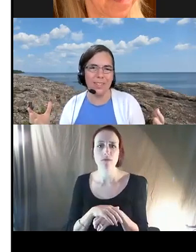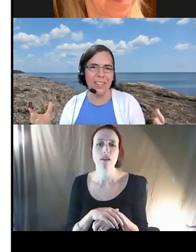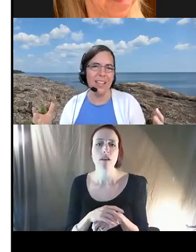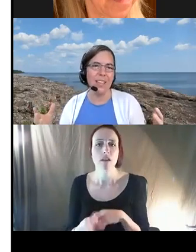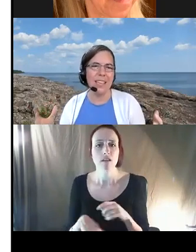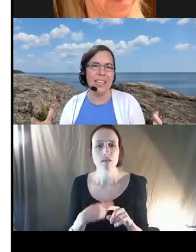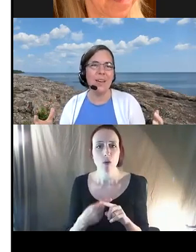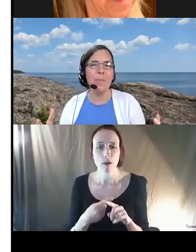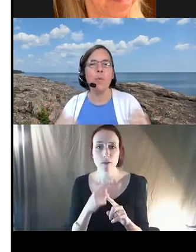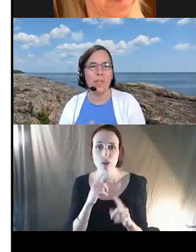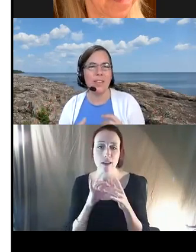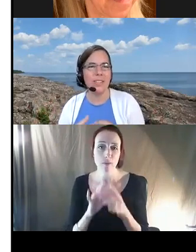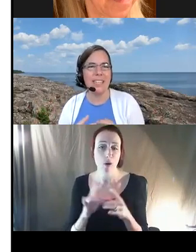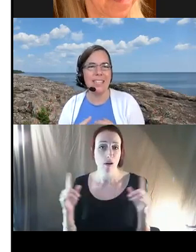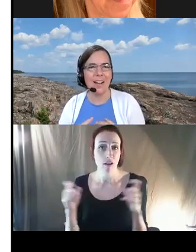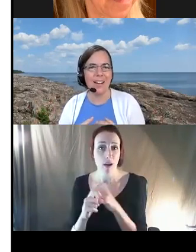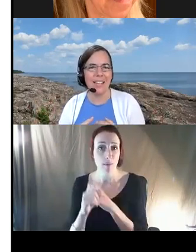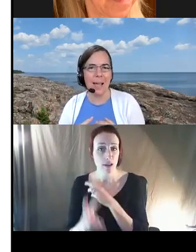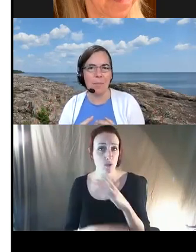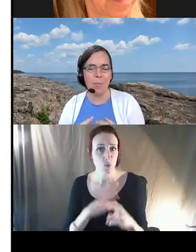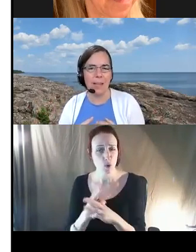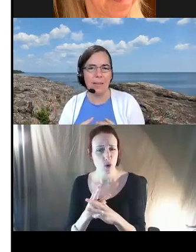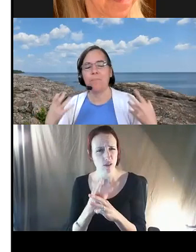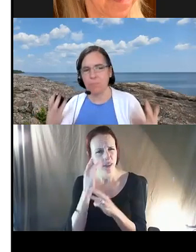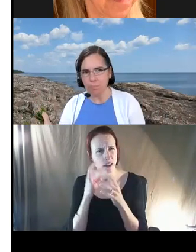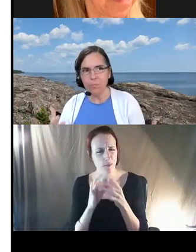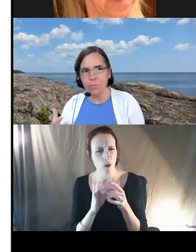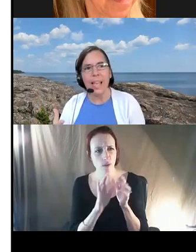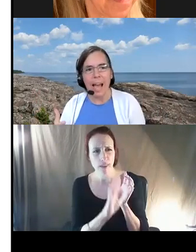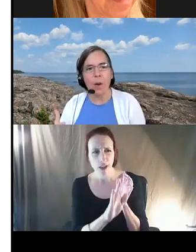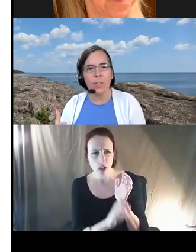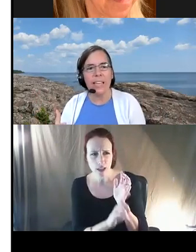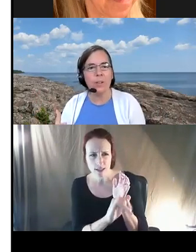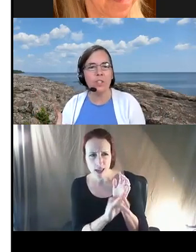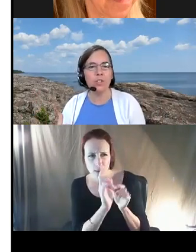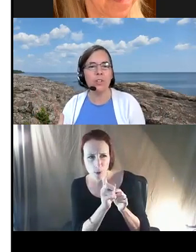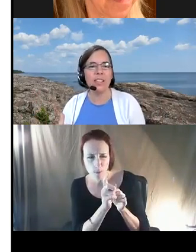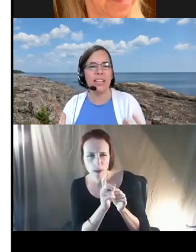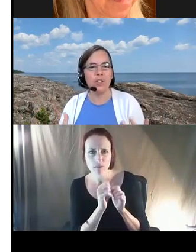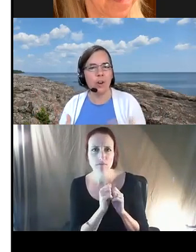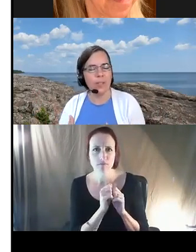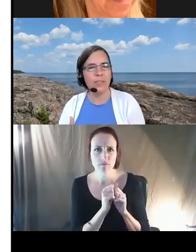thinking about what their needs are at that moment, how are they going to be sure that they know what